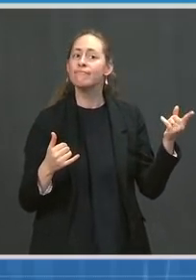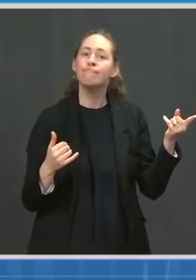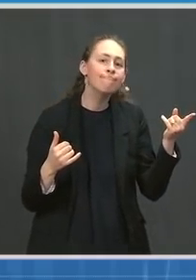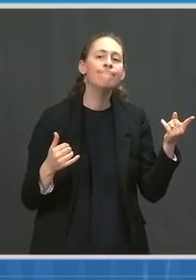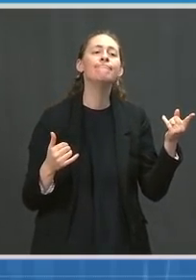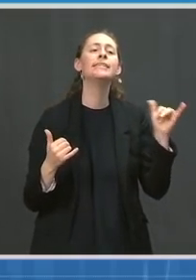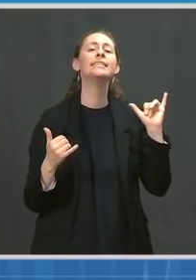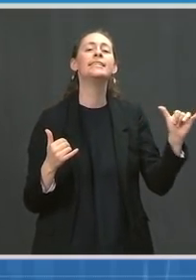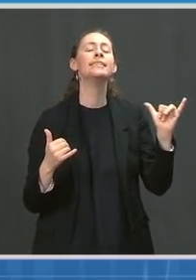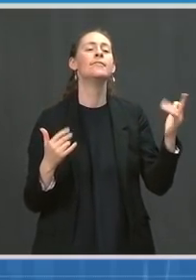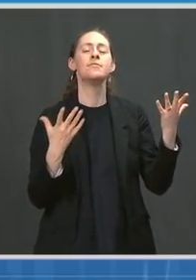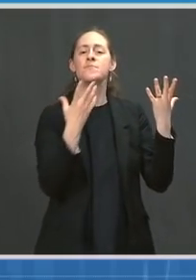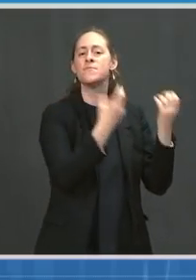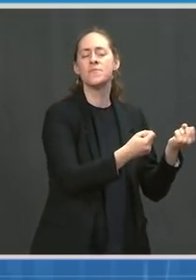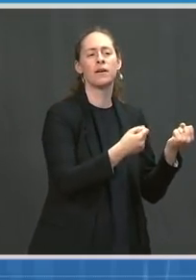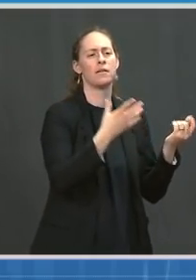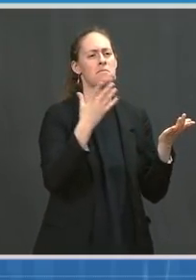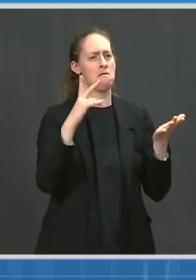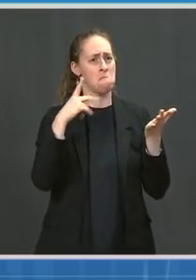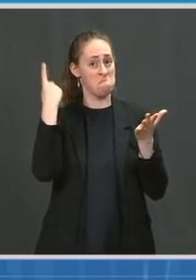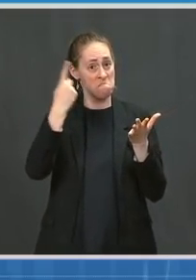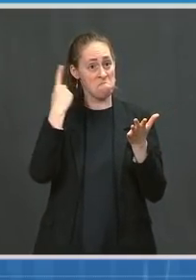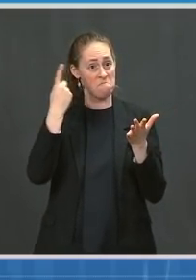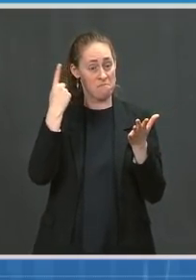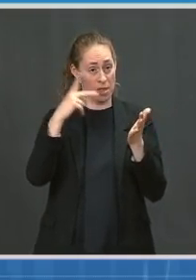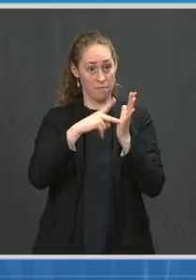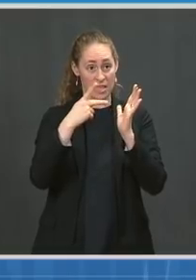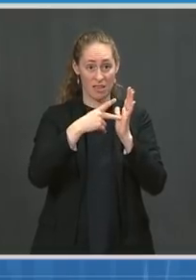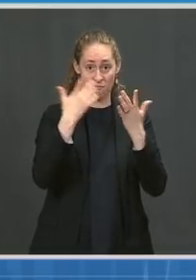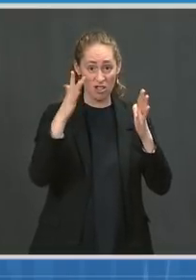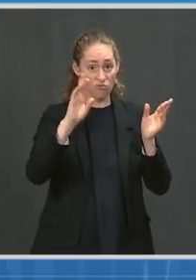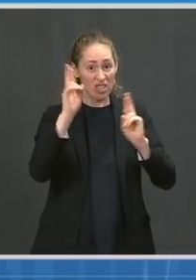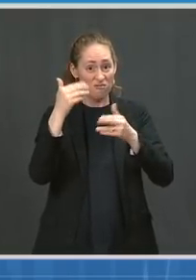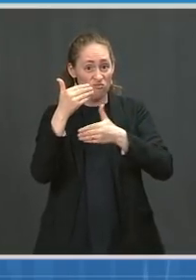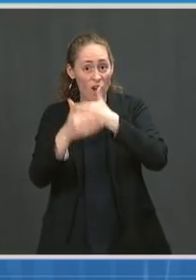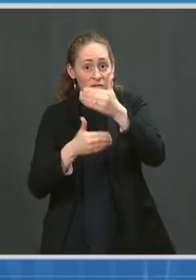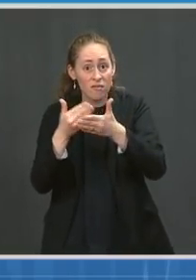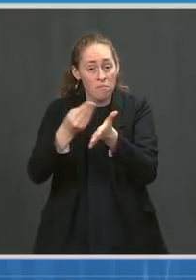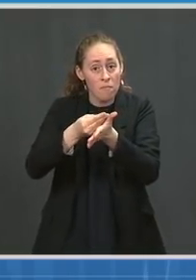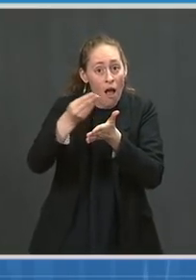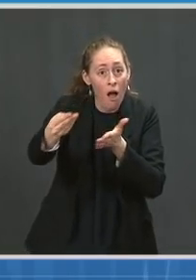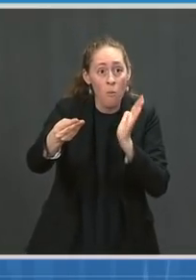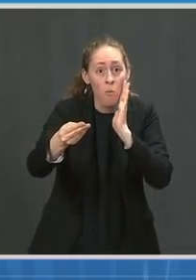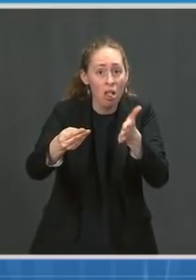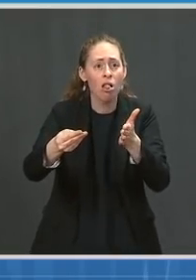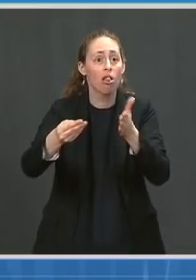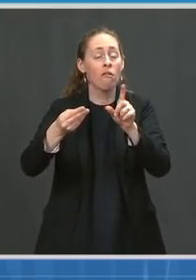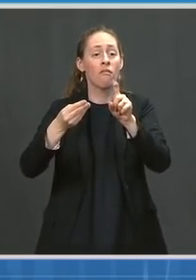Is there a procurement process underway for that? And then, secondly, is there an estimate of